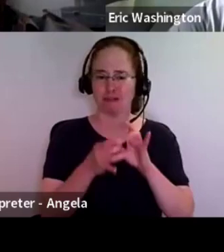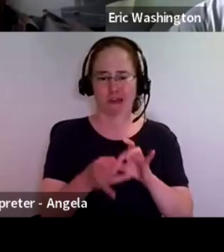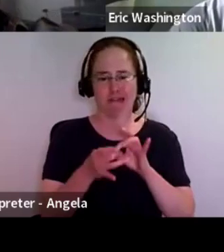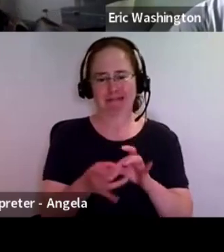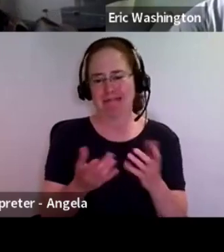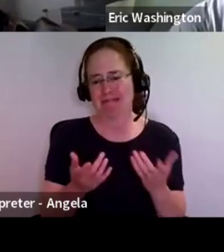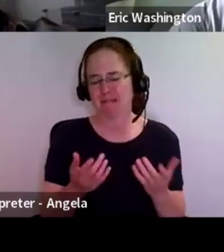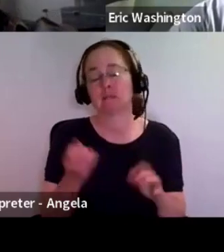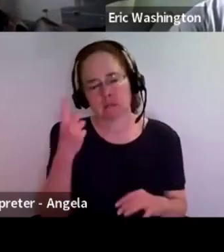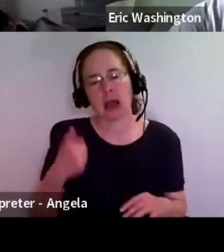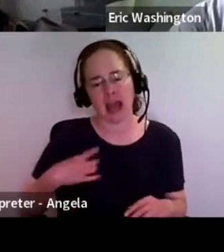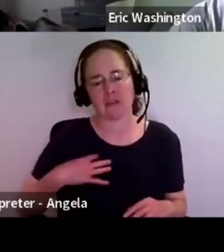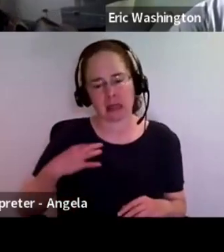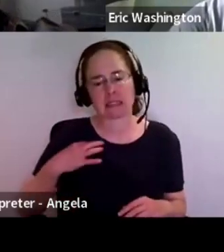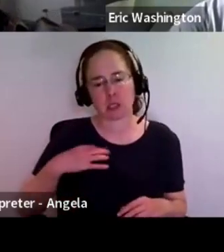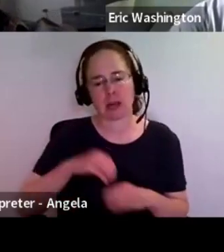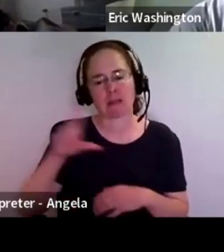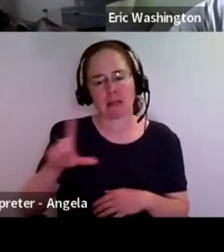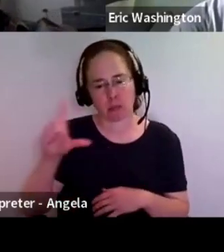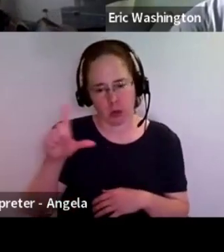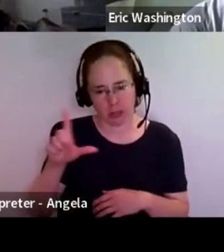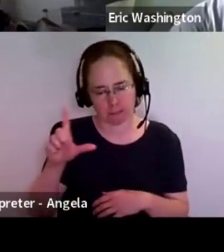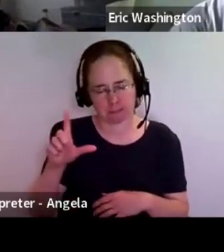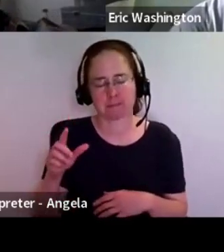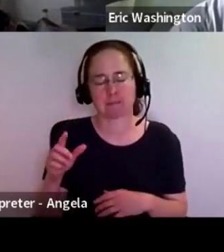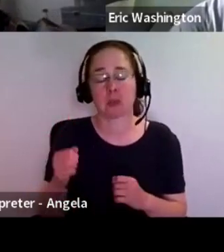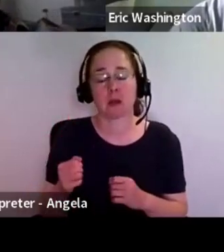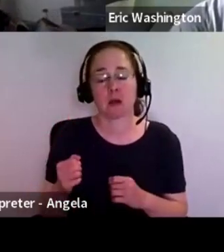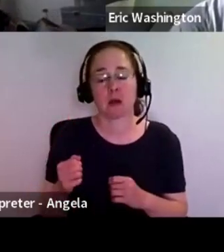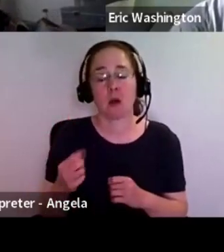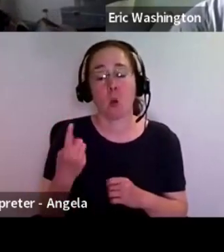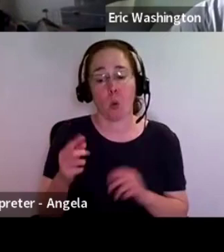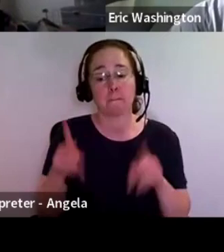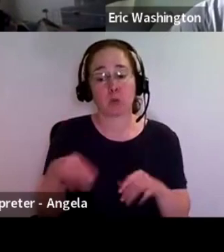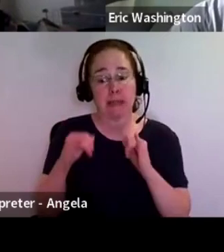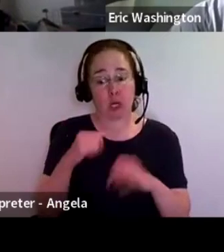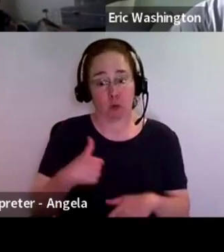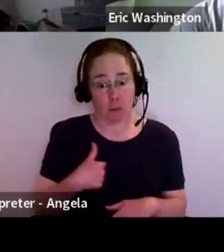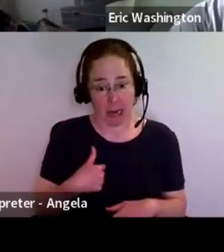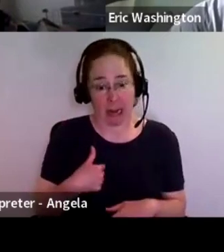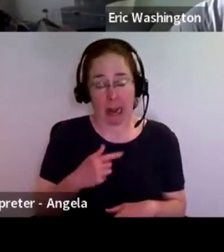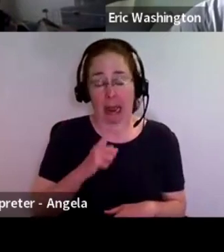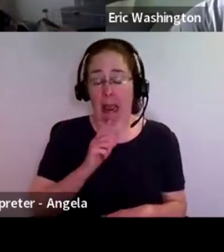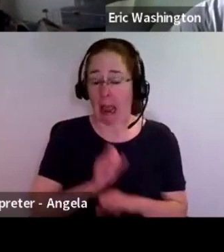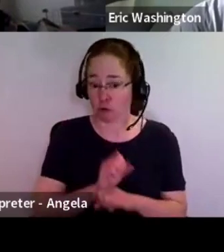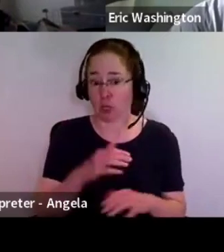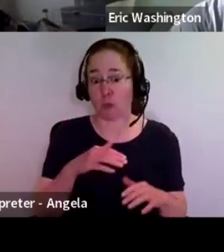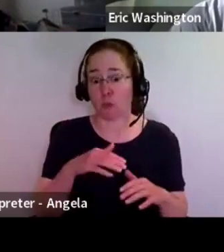would volunteer at the library, and one of the people that interviewed me actually, like, would go into library and knew